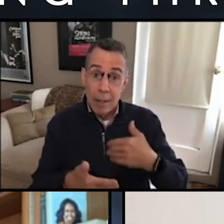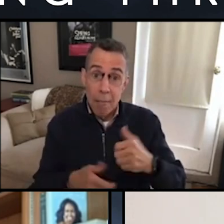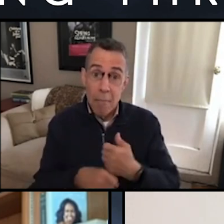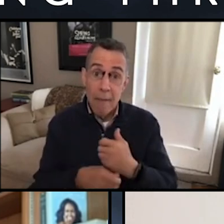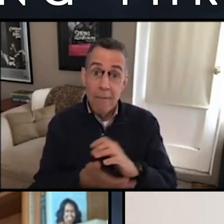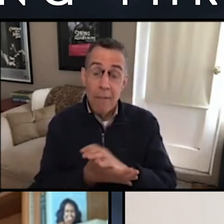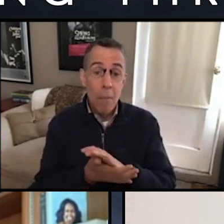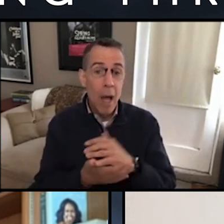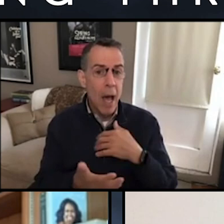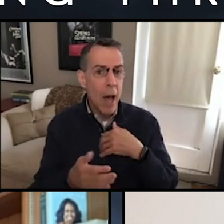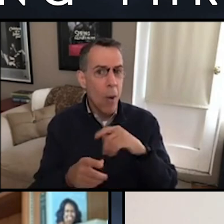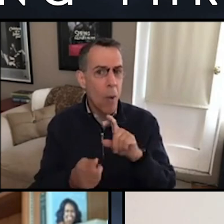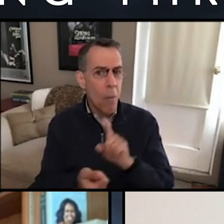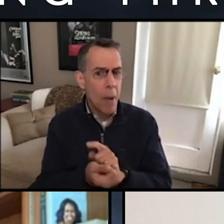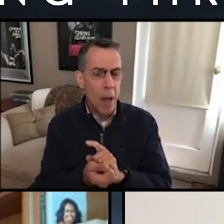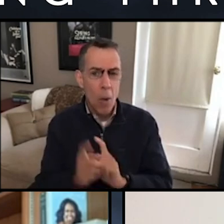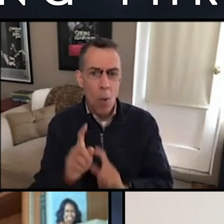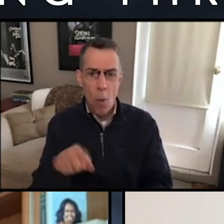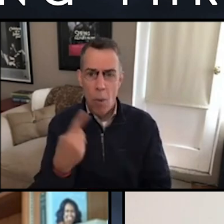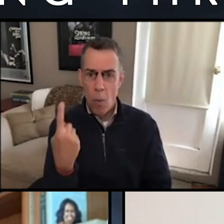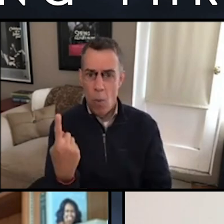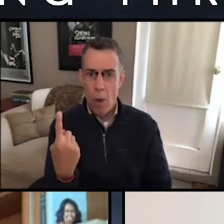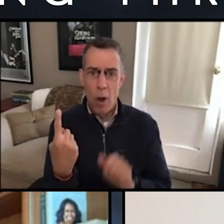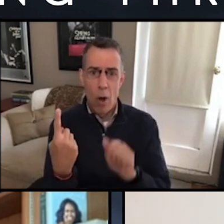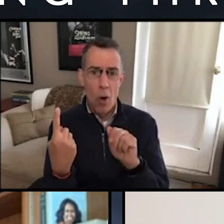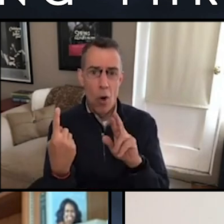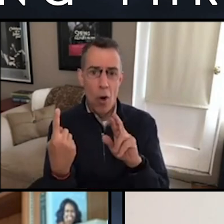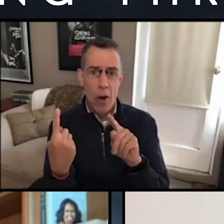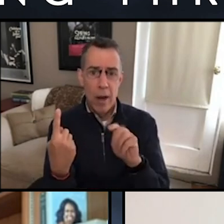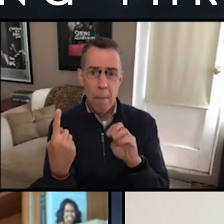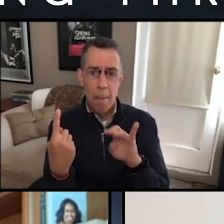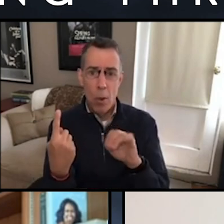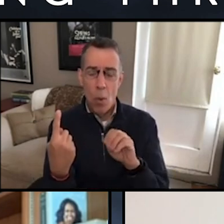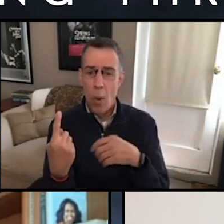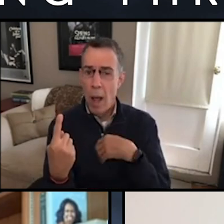only met Artemio many years prior and still did not know the DeafBlind